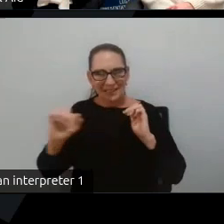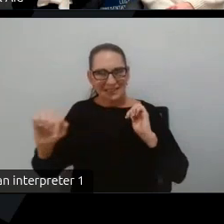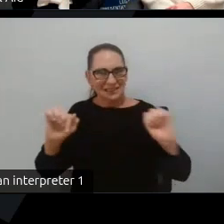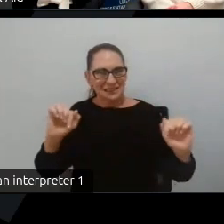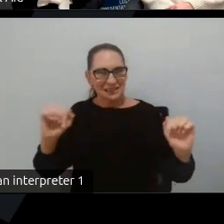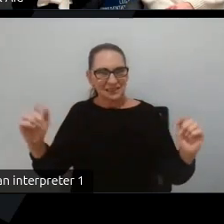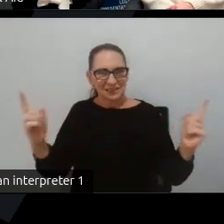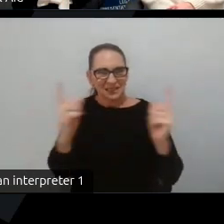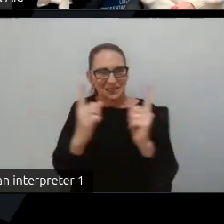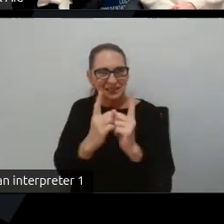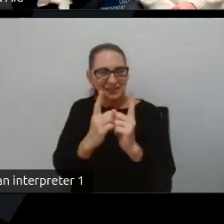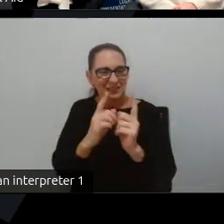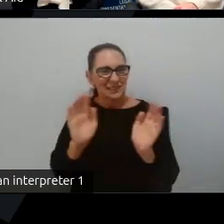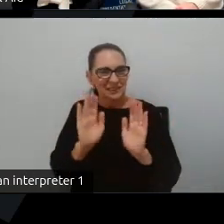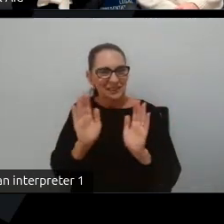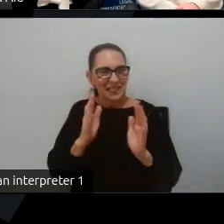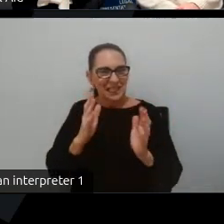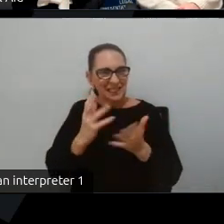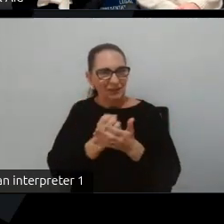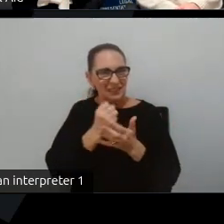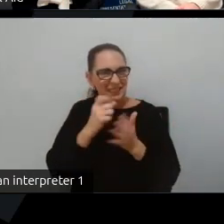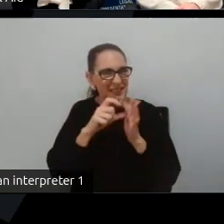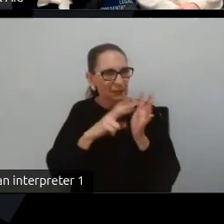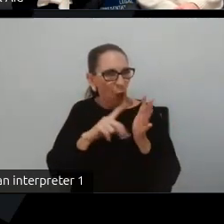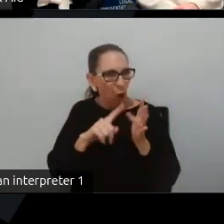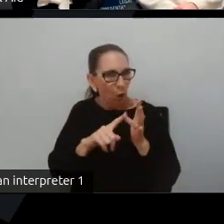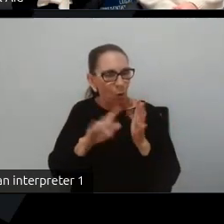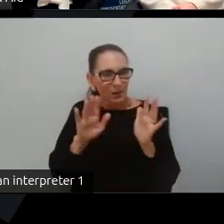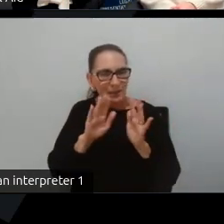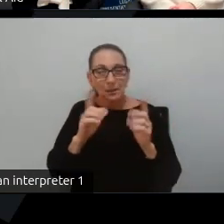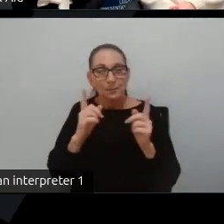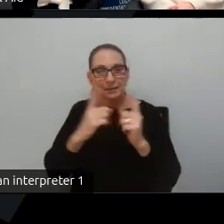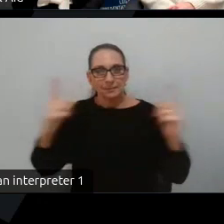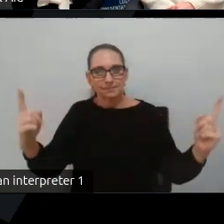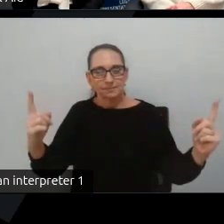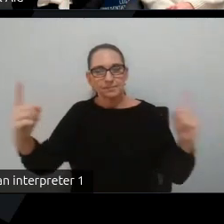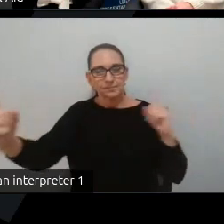arrange a shuttle mediation where the parties don't see or speak to each other throughout